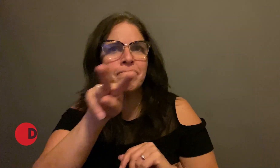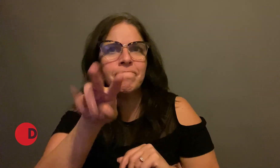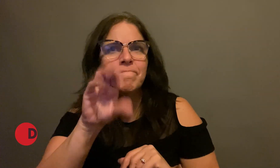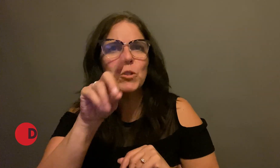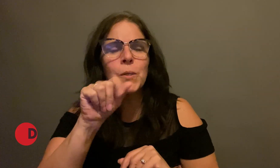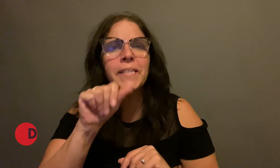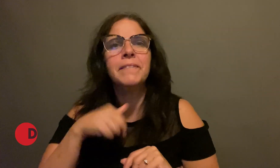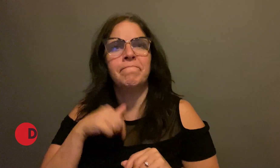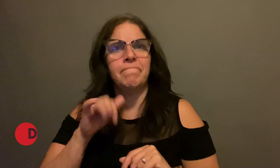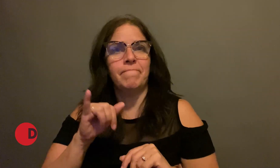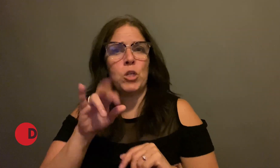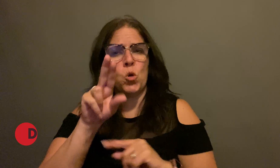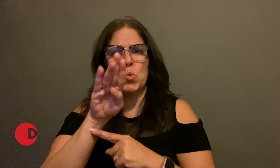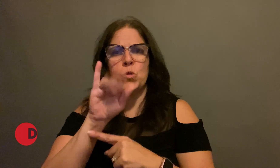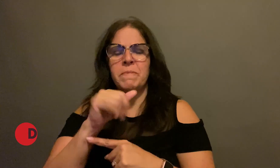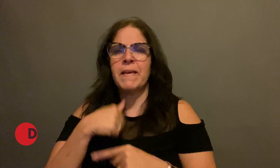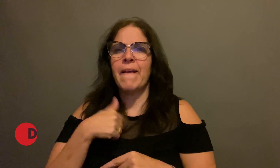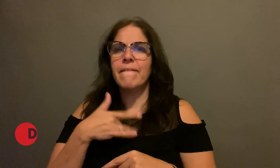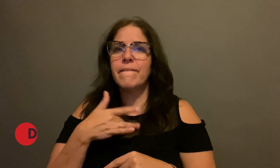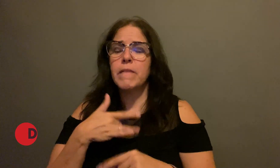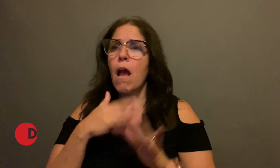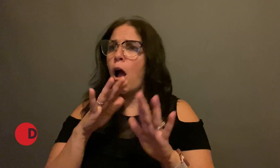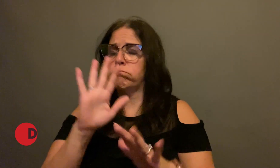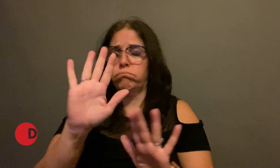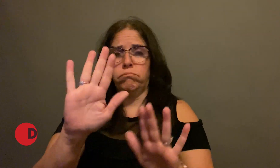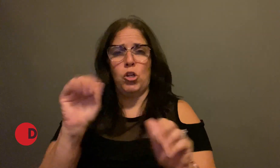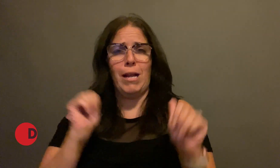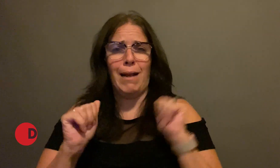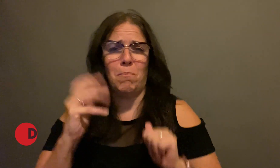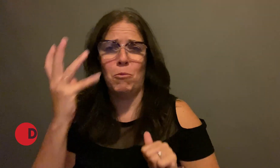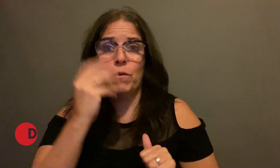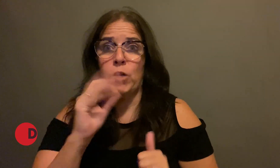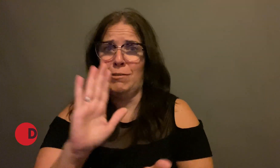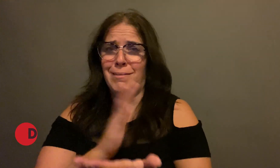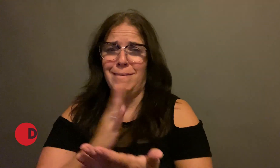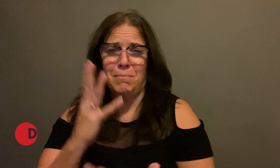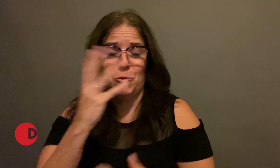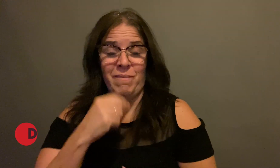It was so beautiful, love it! But in watching CODA and Ruby... I felt while